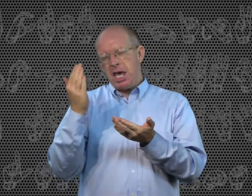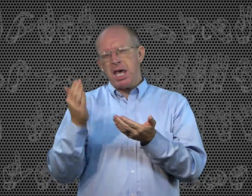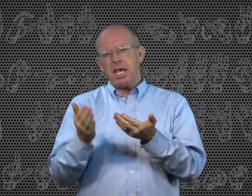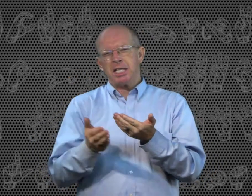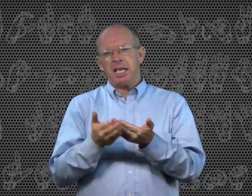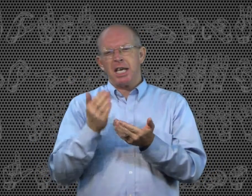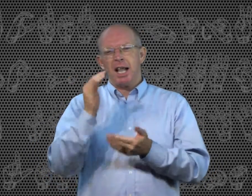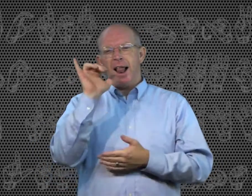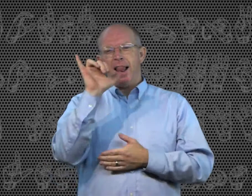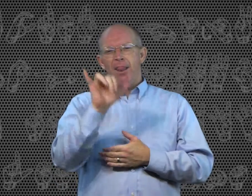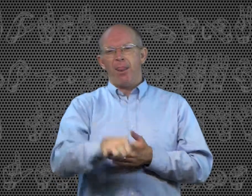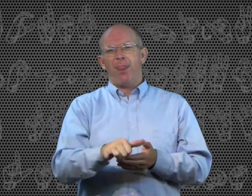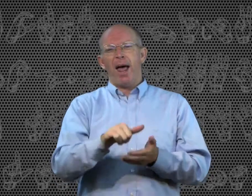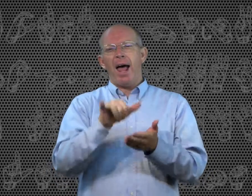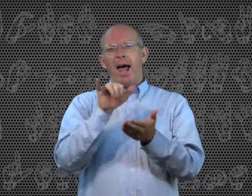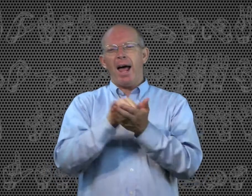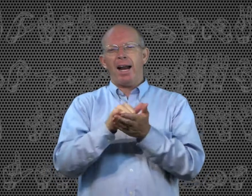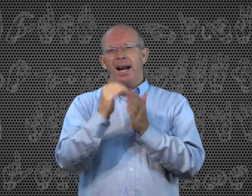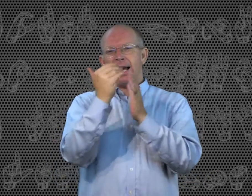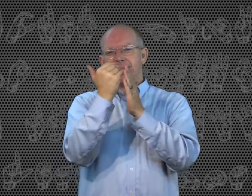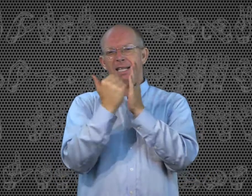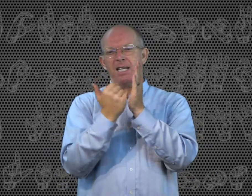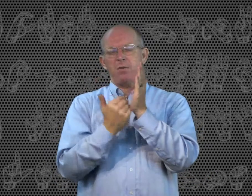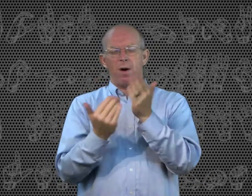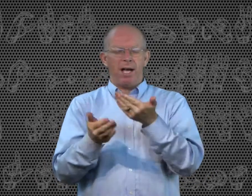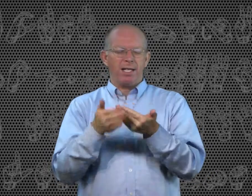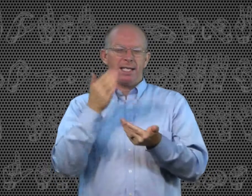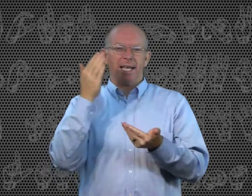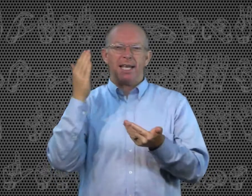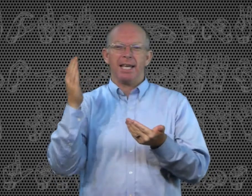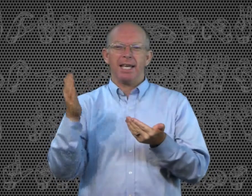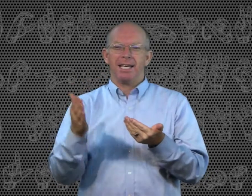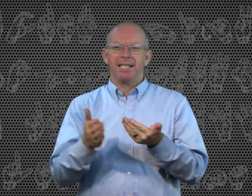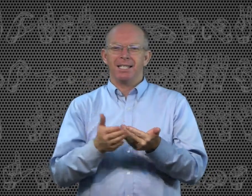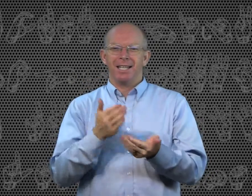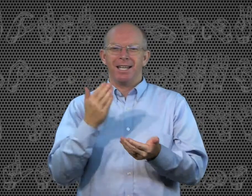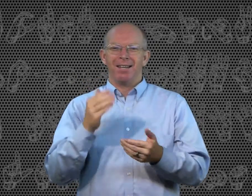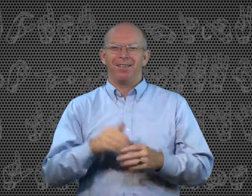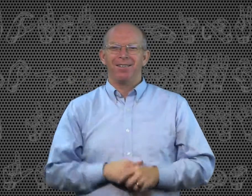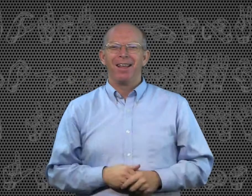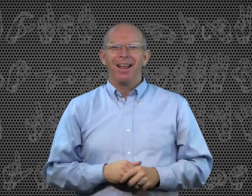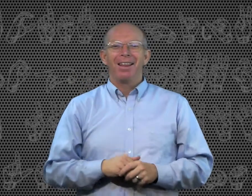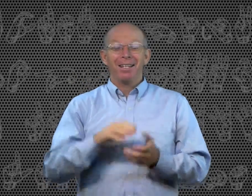EASY - That LESSON was EASY.